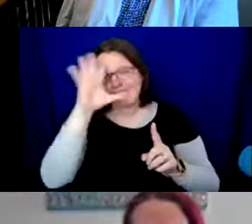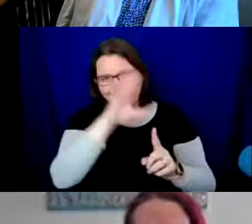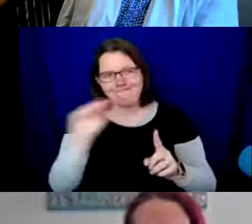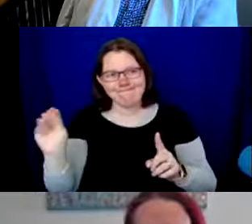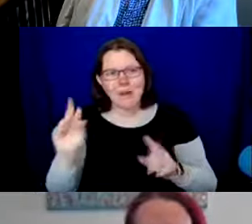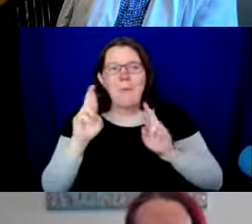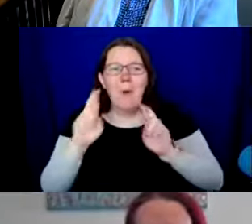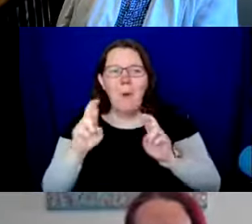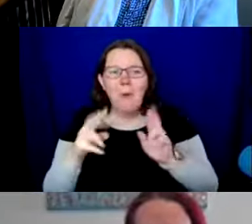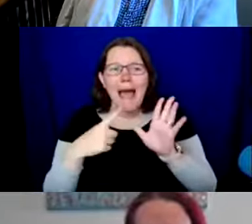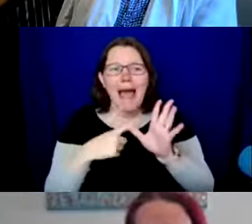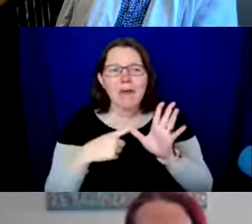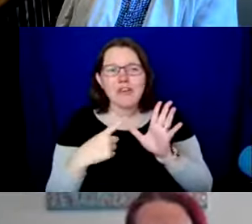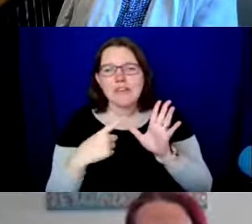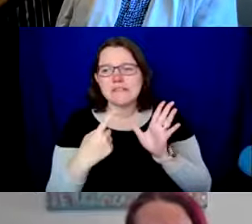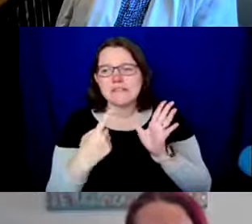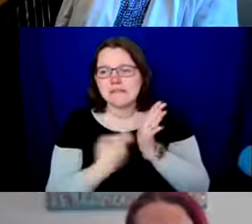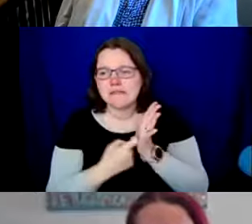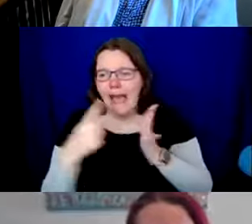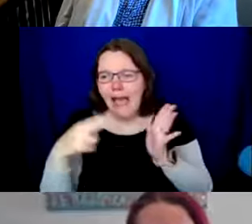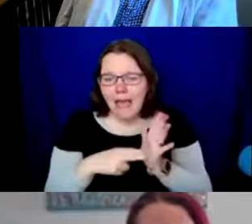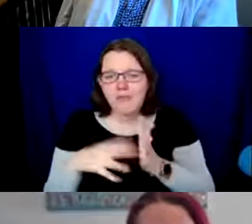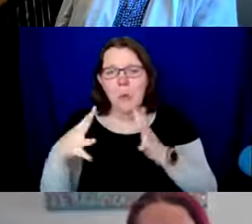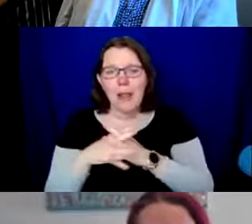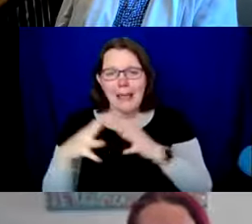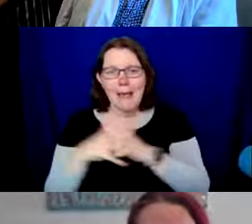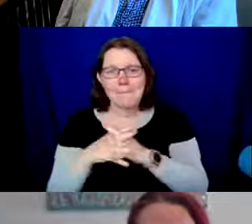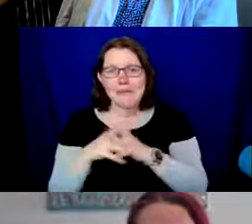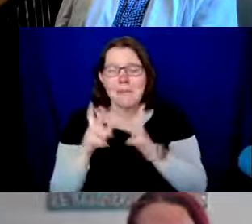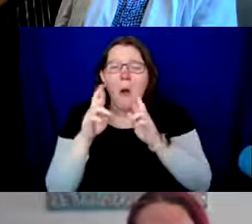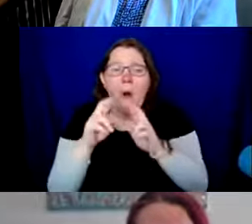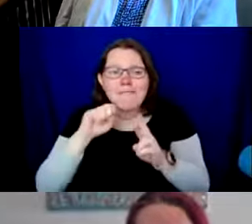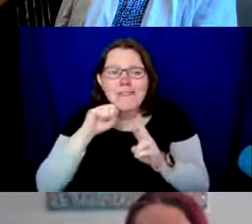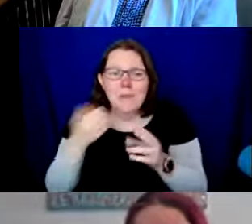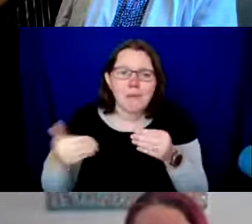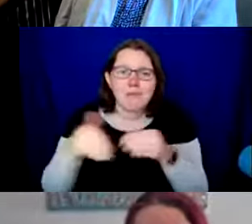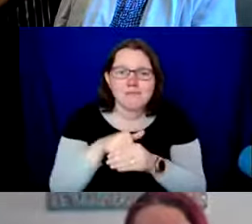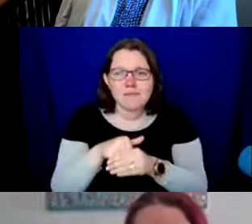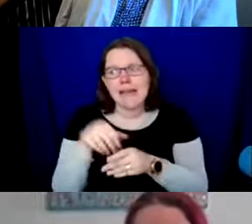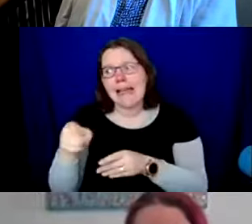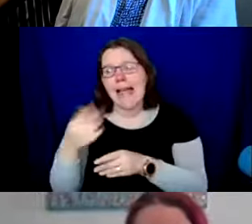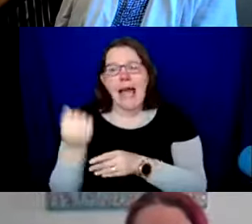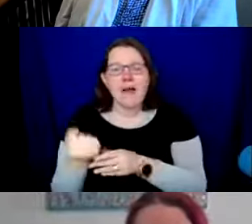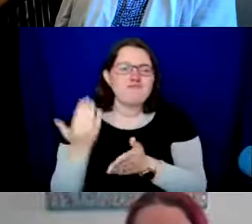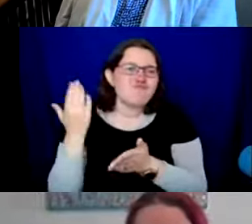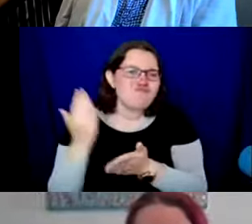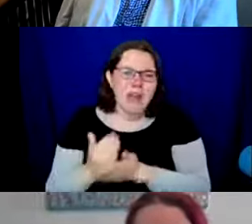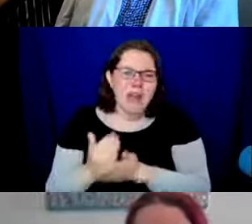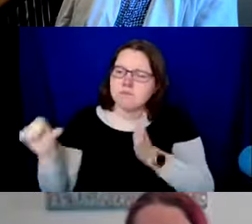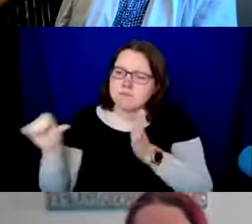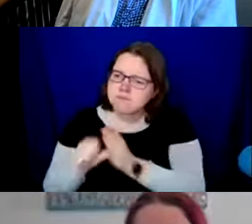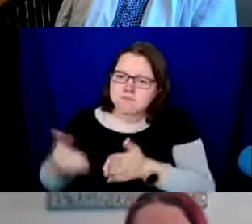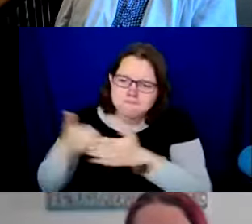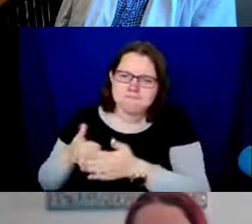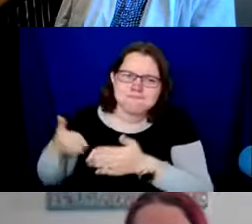up he's having incredible problems getting through eventbrite so he may not turn up so if that is the